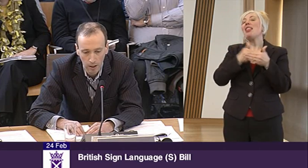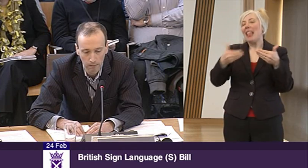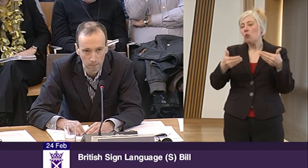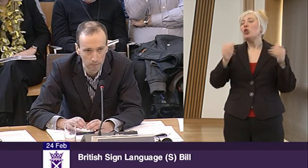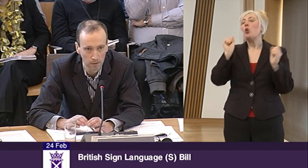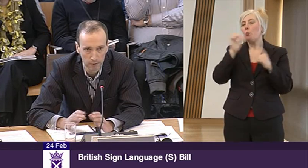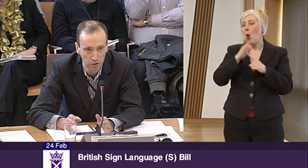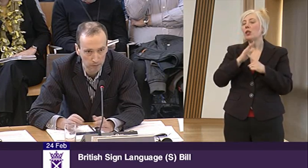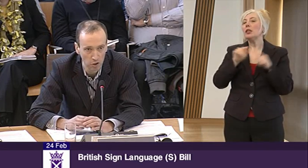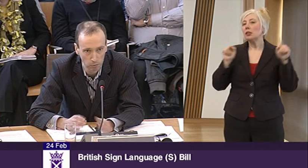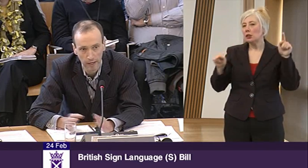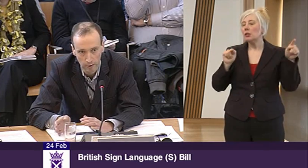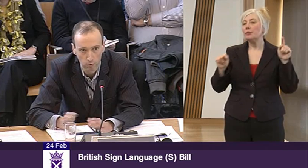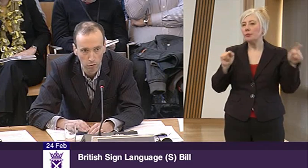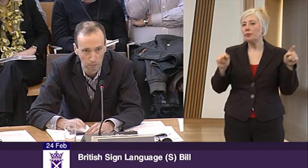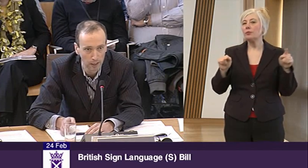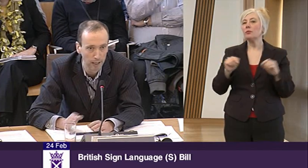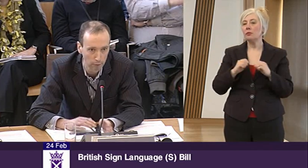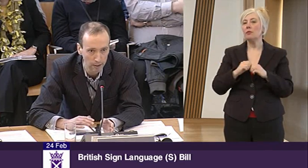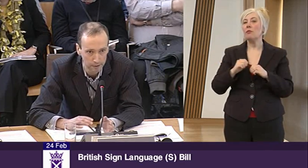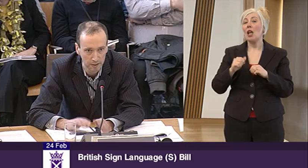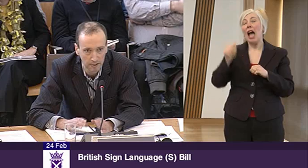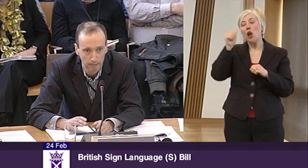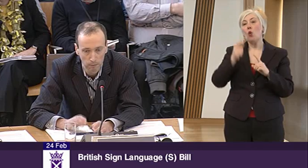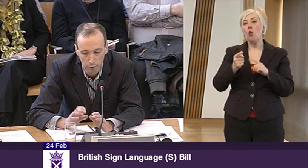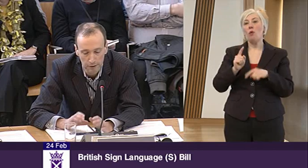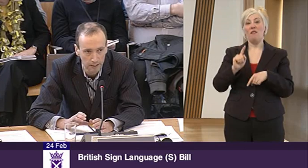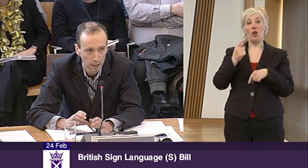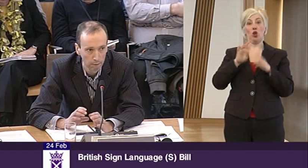I can understand why the speakers on the first panel would err towards a plan rather than